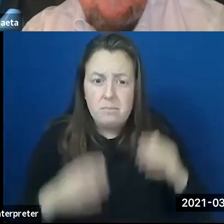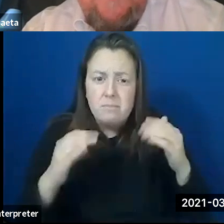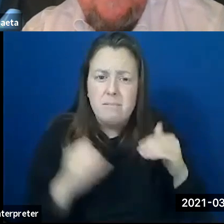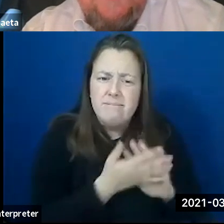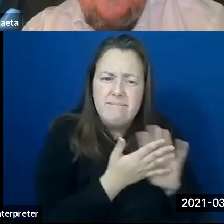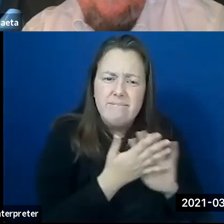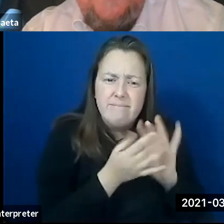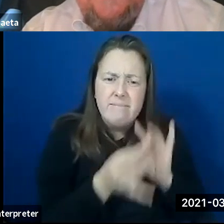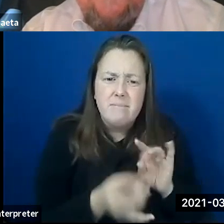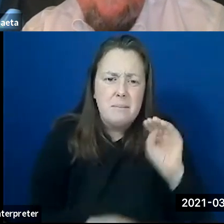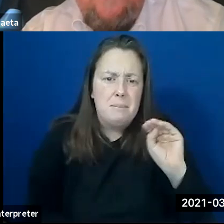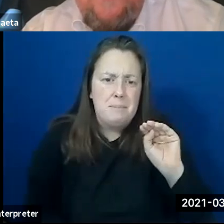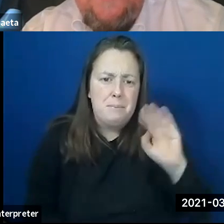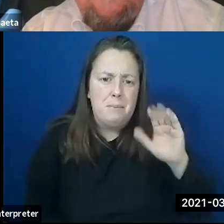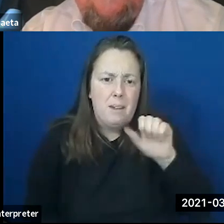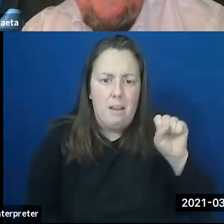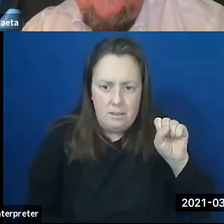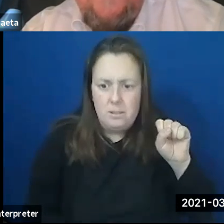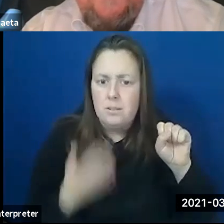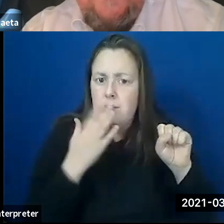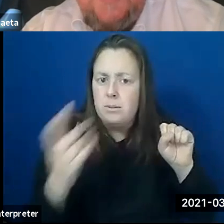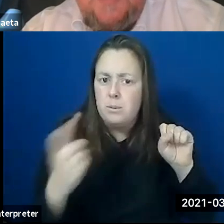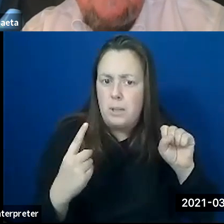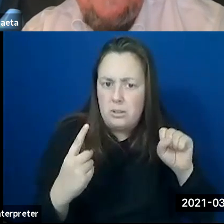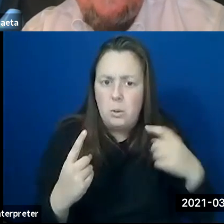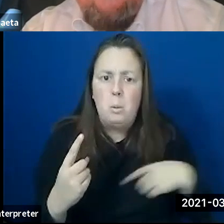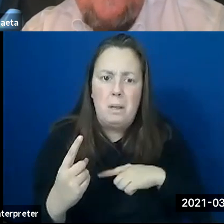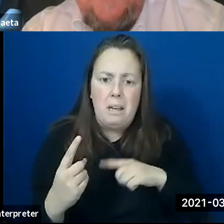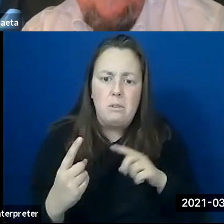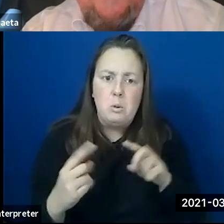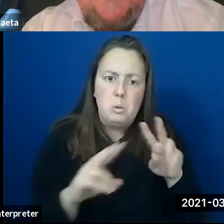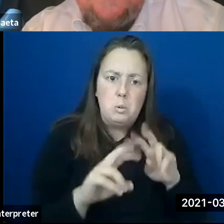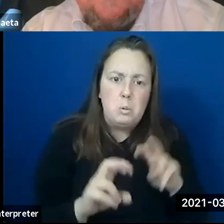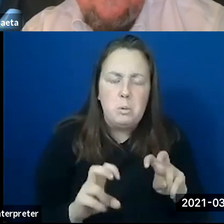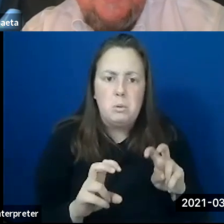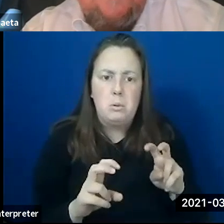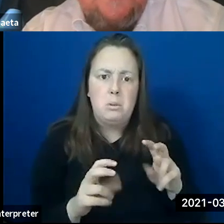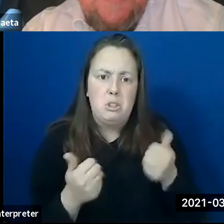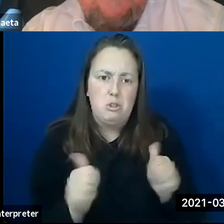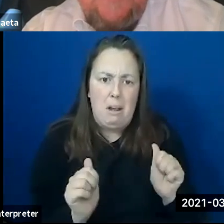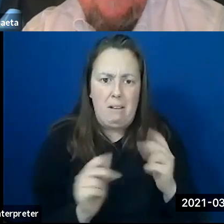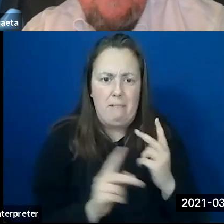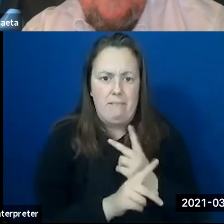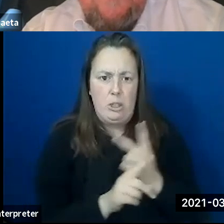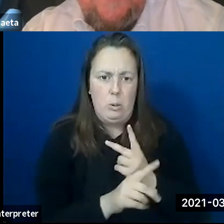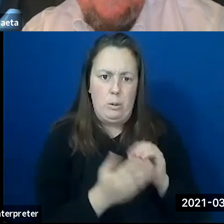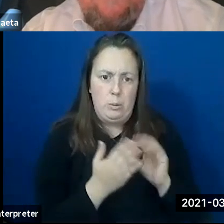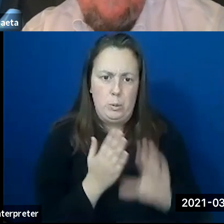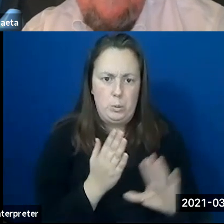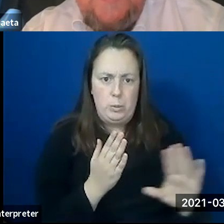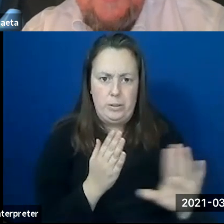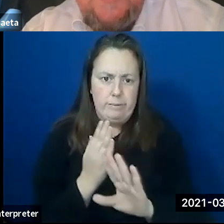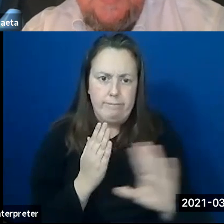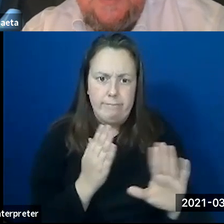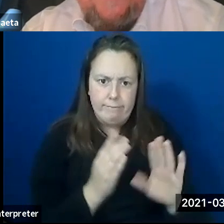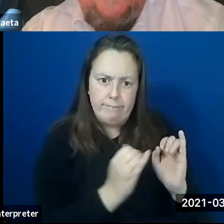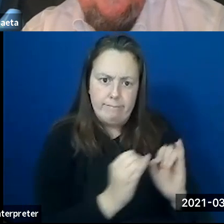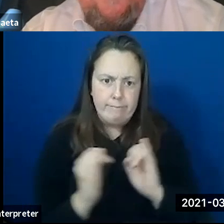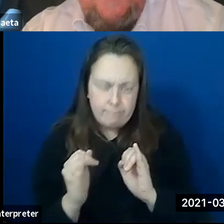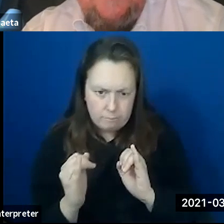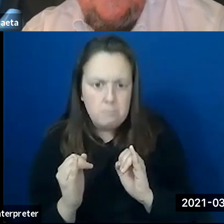Joseph Baeta: I think it's going to be something where we're going to have to feel out where students are right now, those tests is still scheduled in place but we're trying to get some more information, I can assure you that.